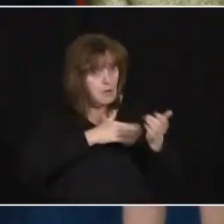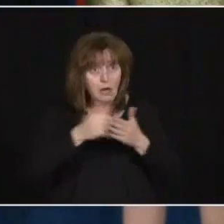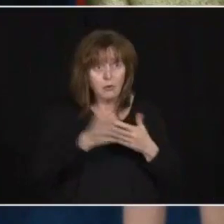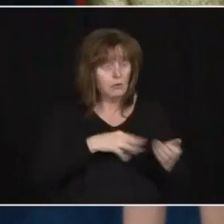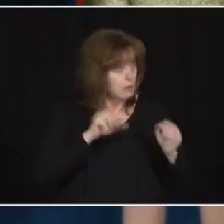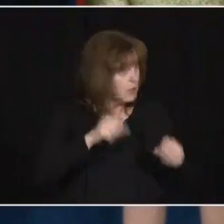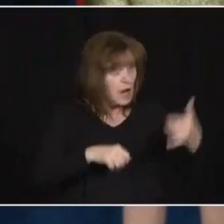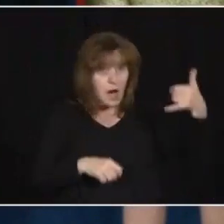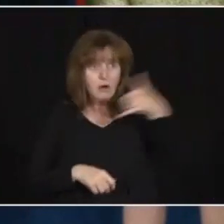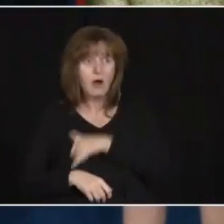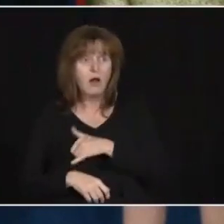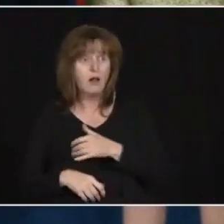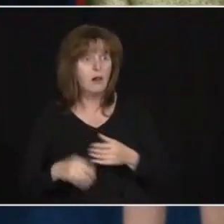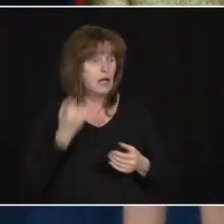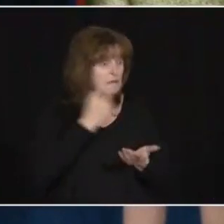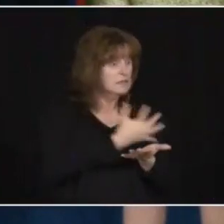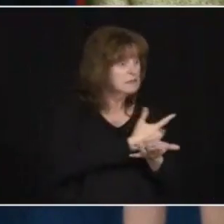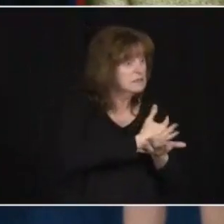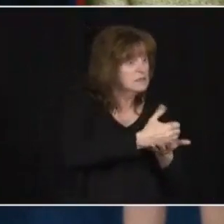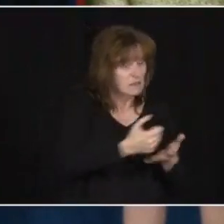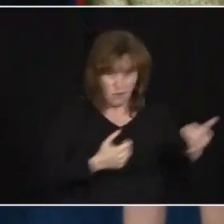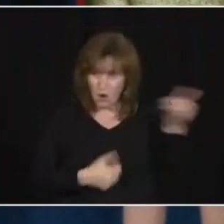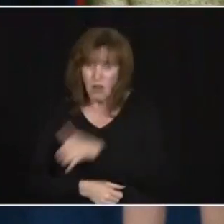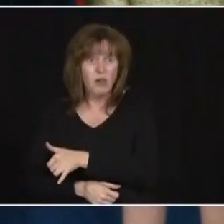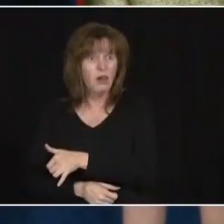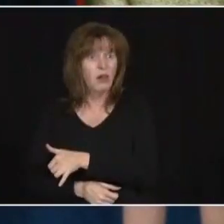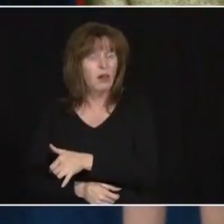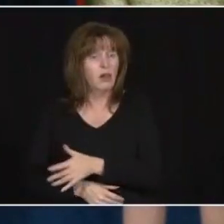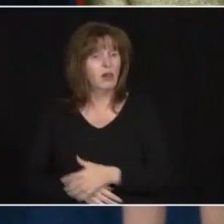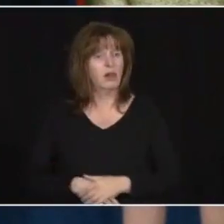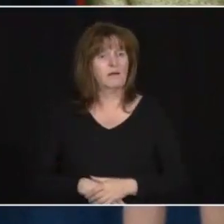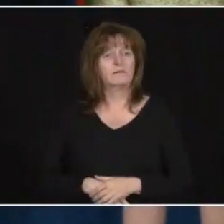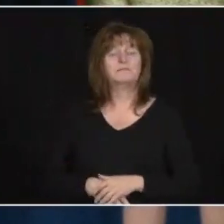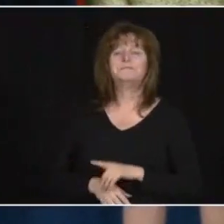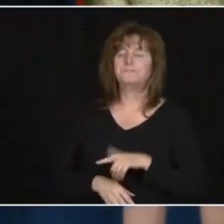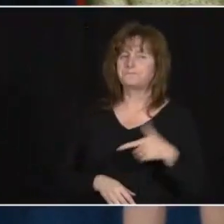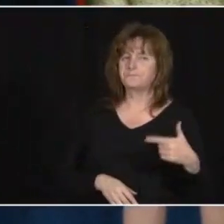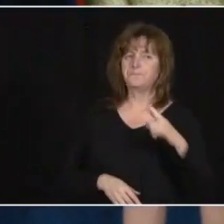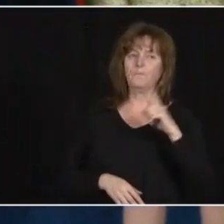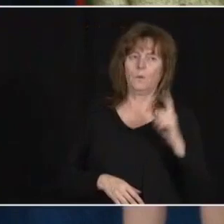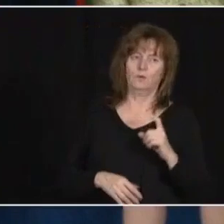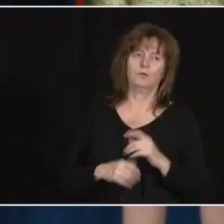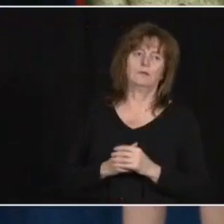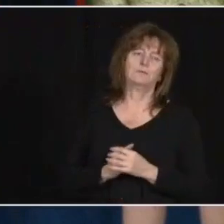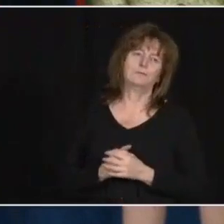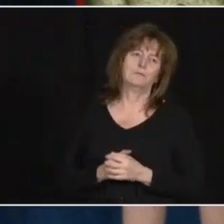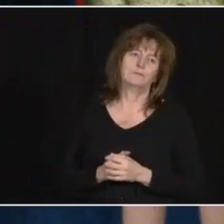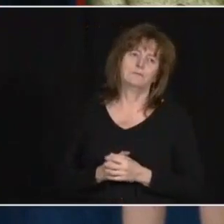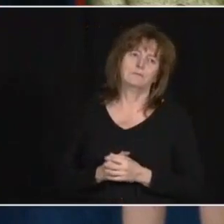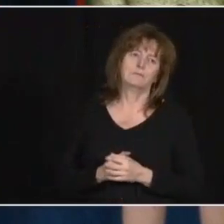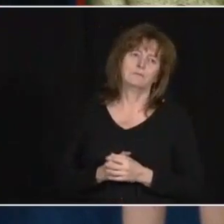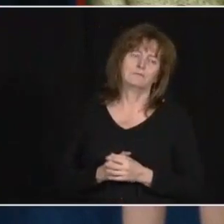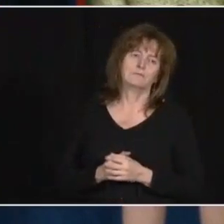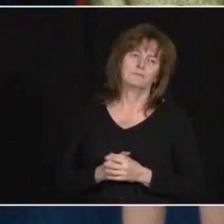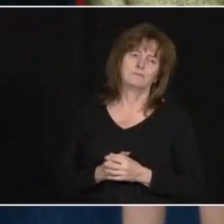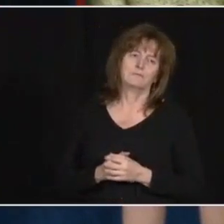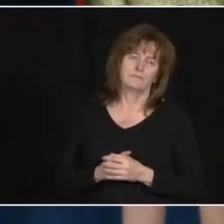MODERATOR: Next question comes from Cynthia Mulligan from City TV.